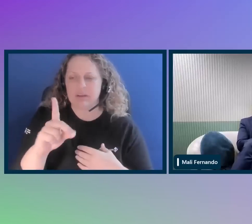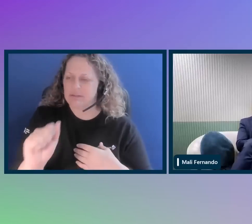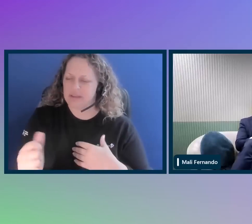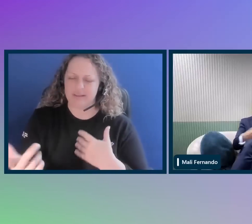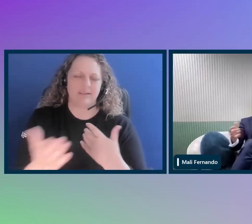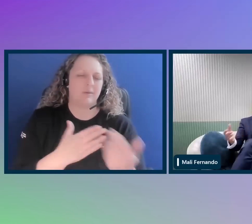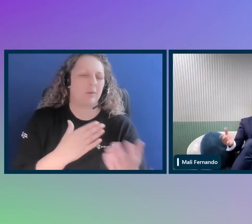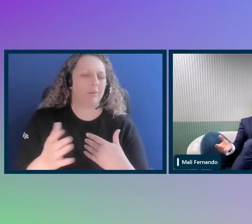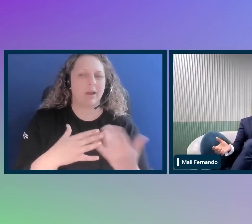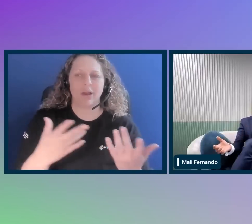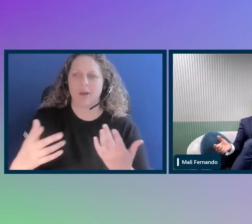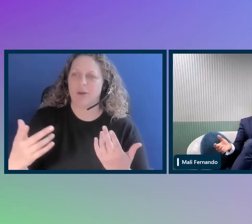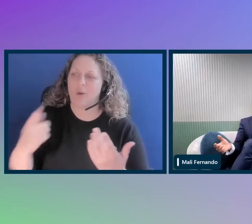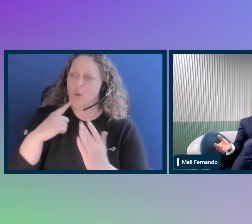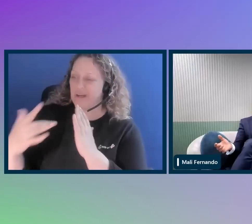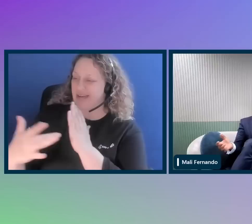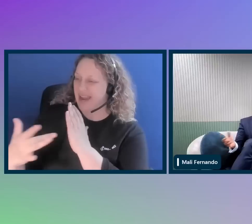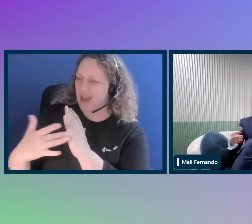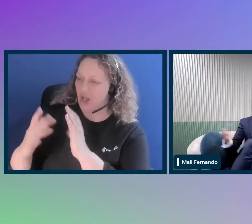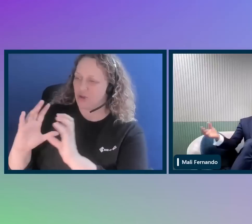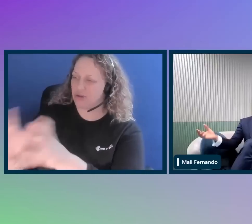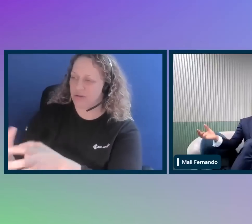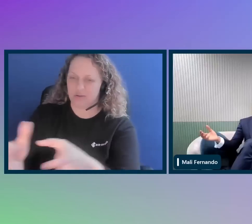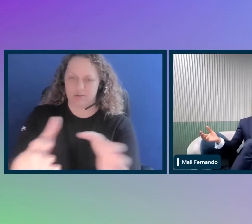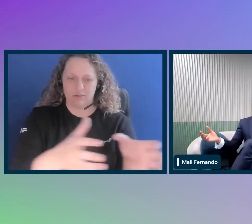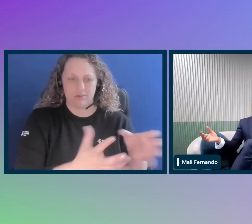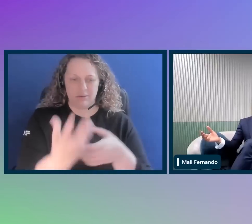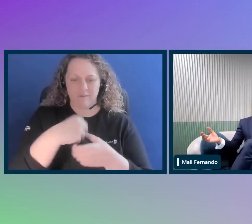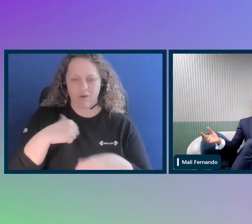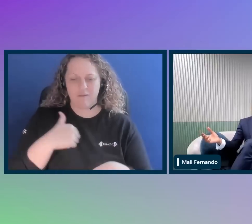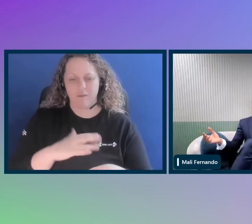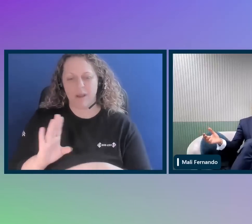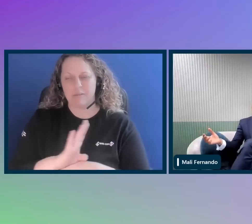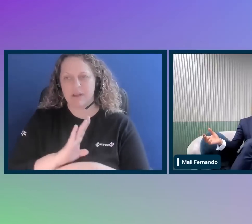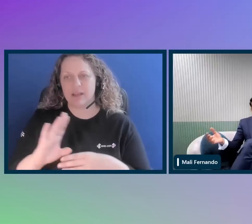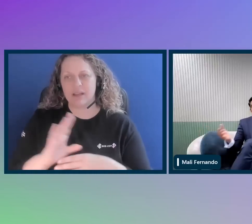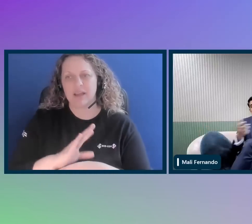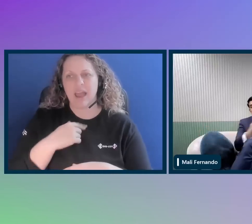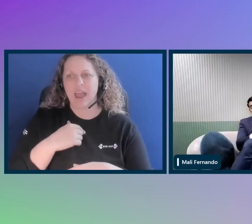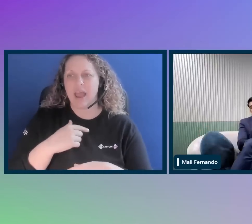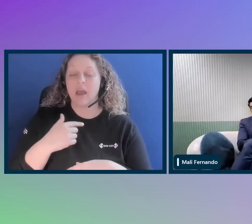whether it's in the technology community, and of course, speaking to peers and other organizations,